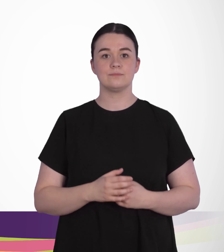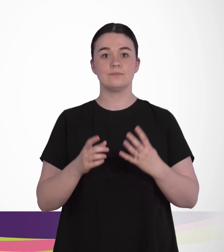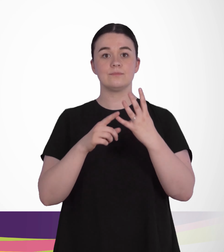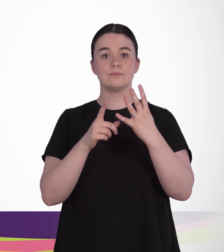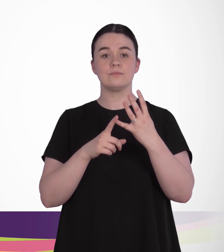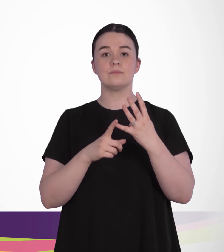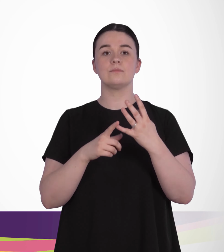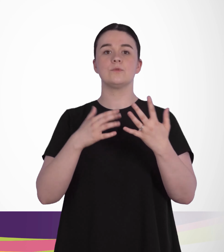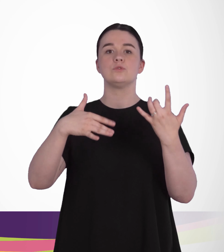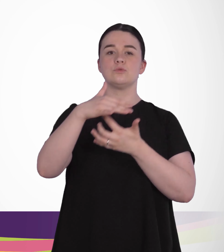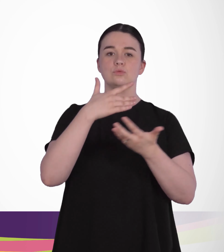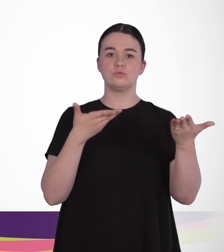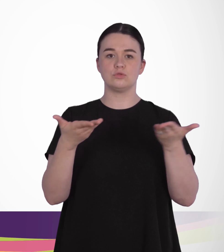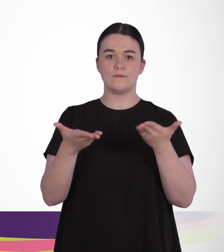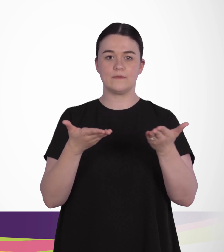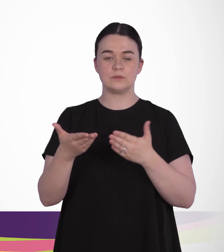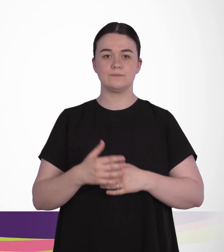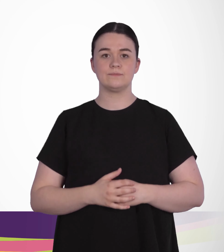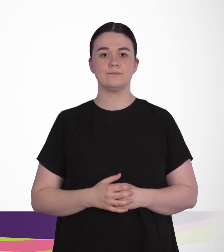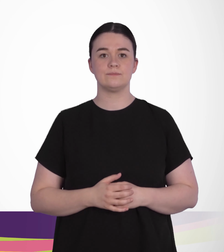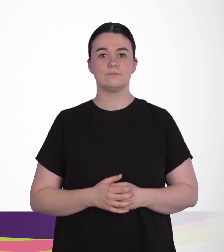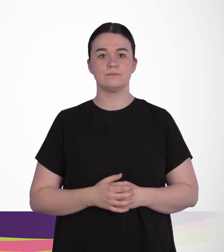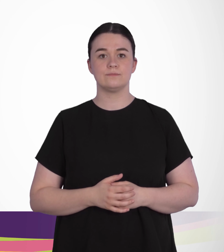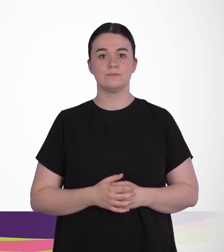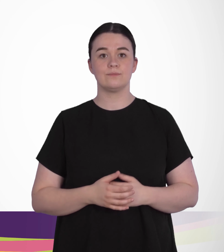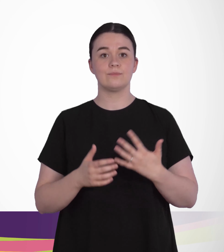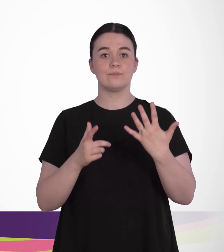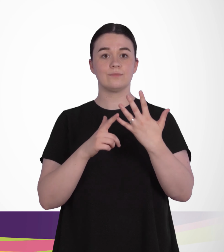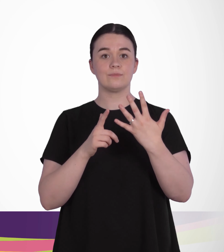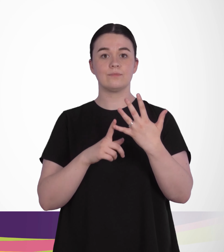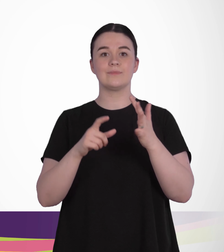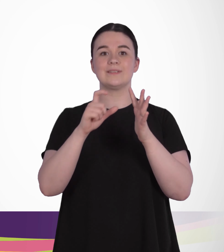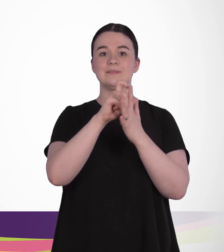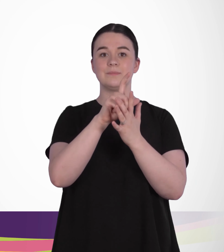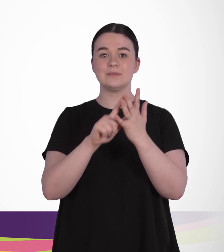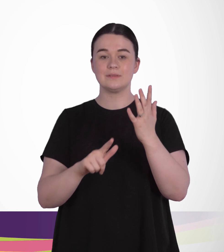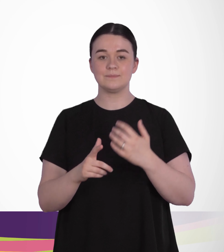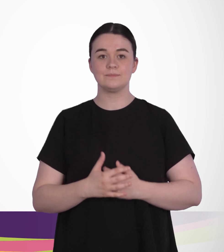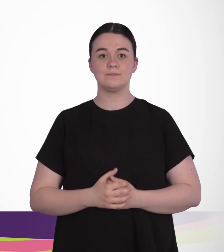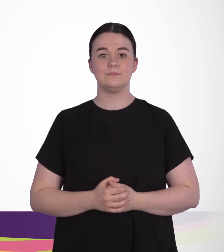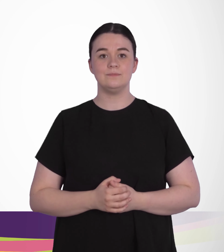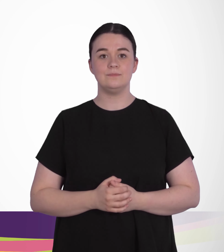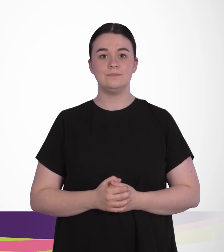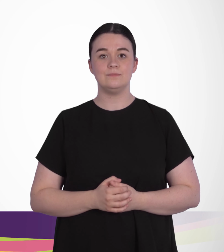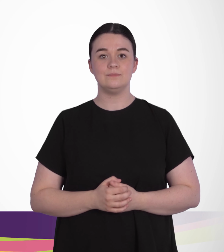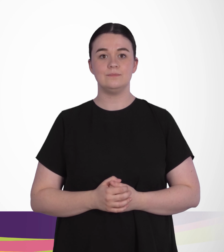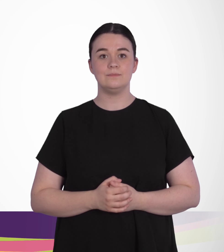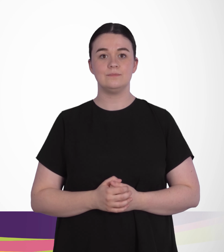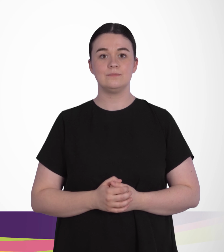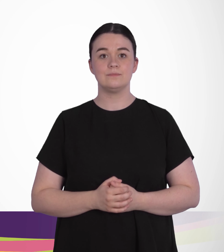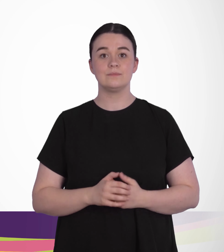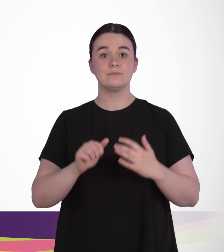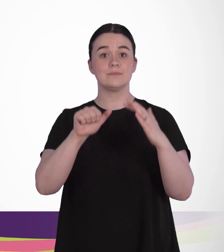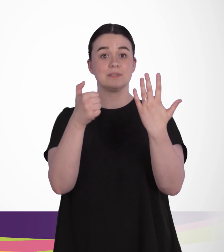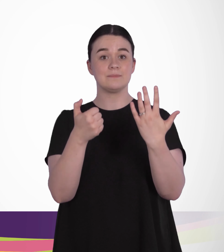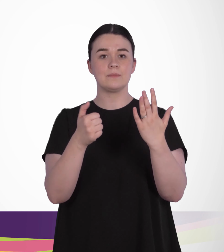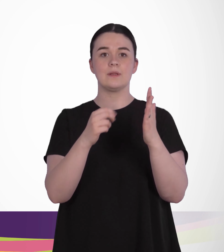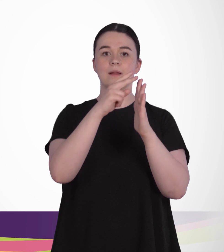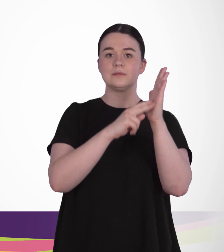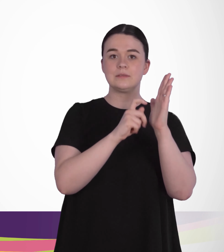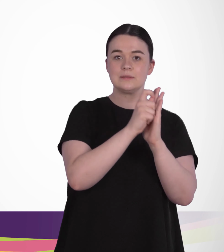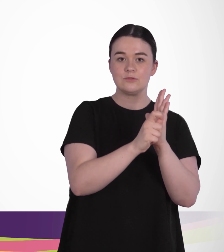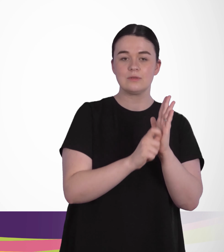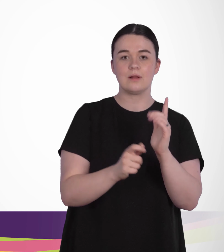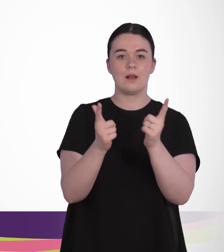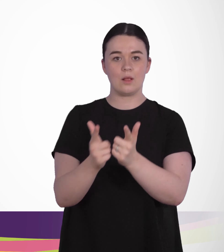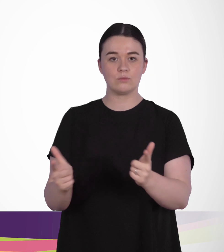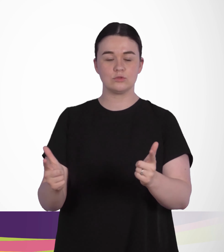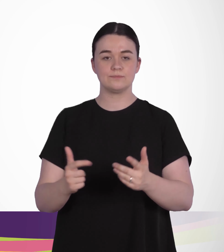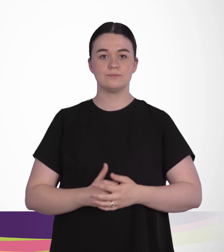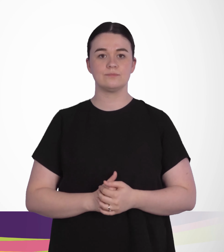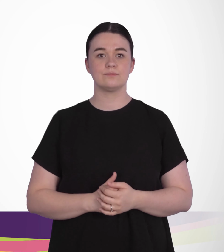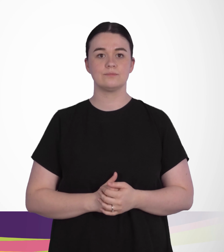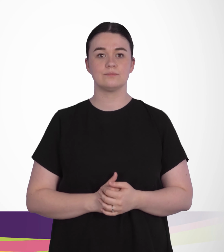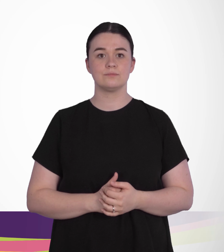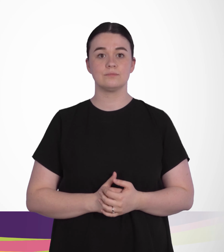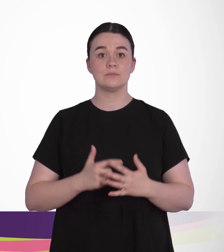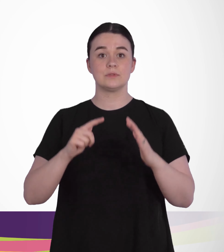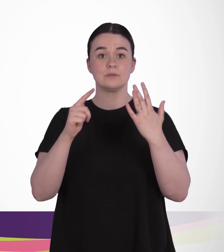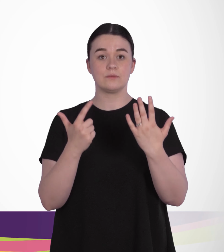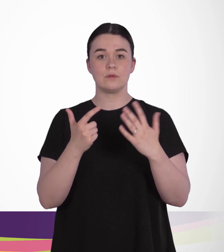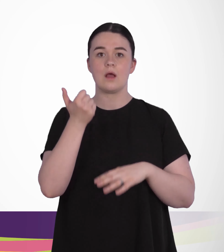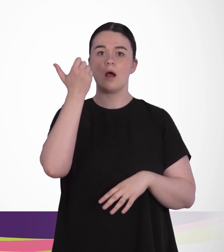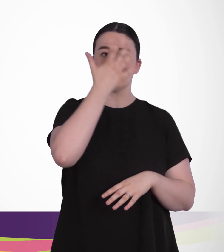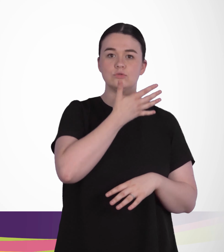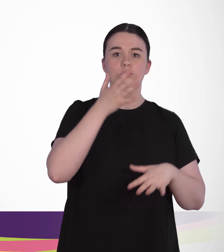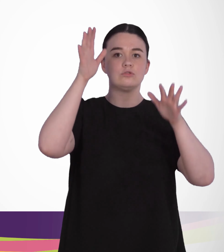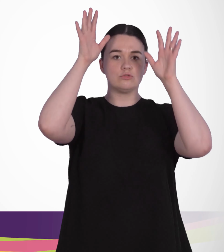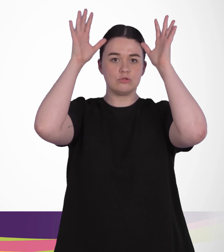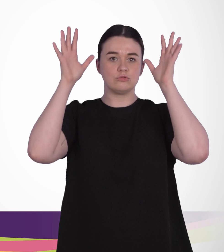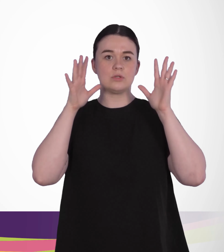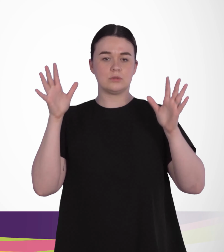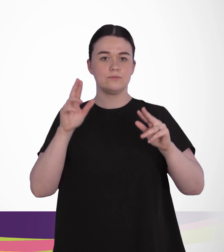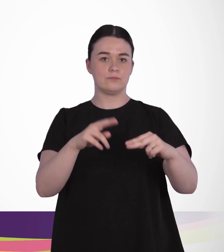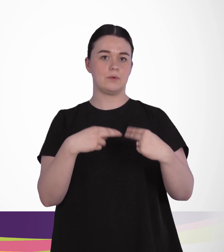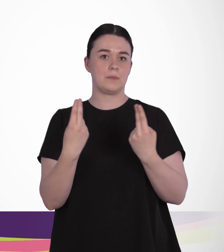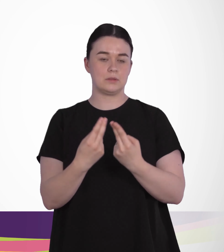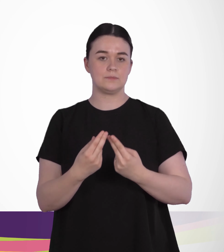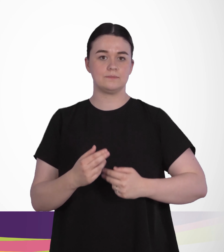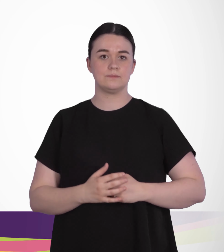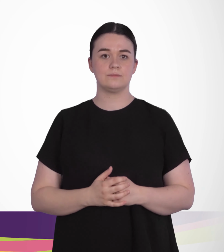social services, disability, literacy and language, Aboriginal and Torres Strait Islander families,